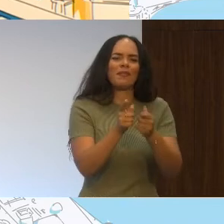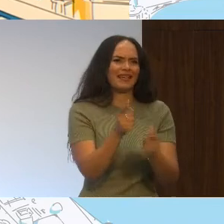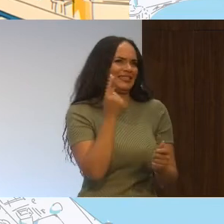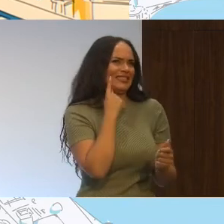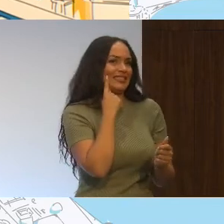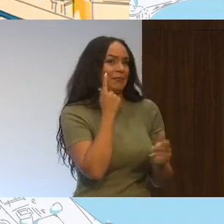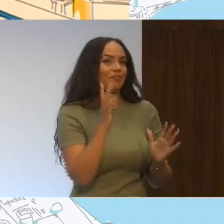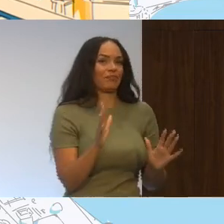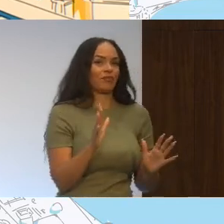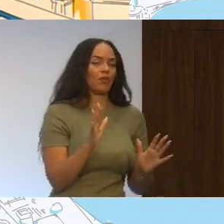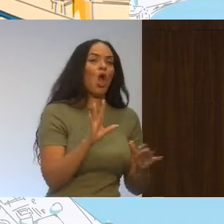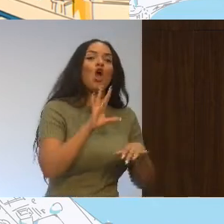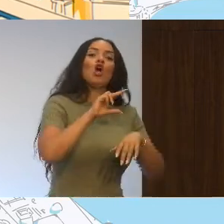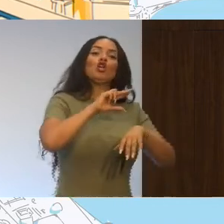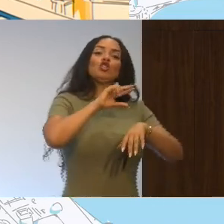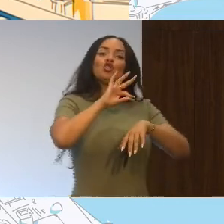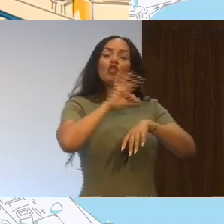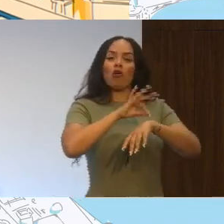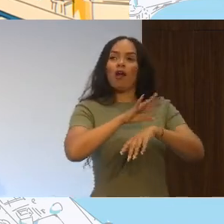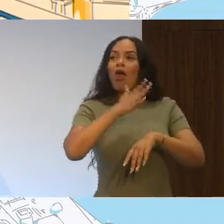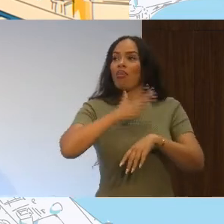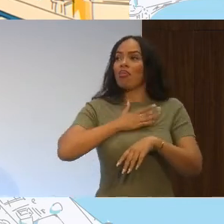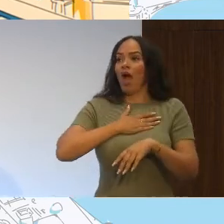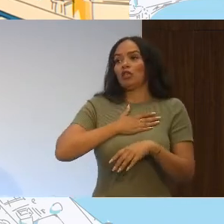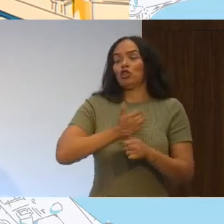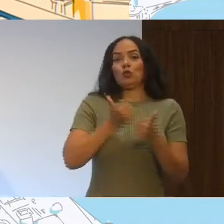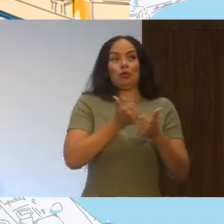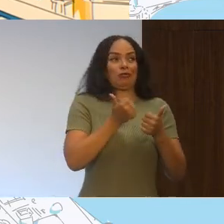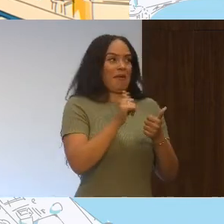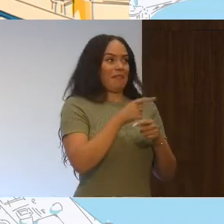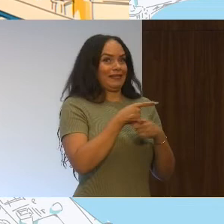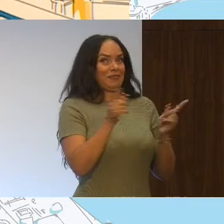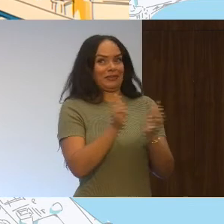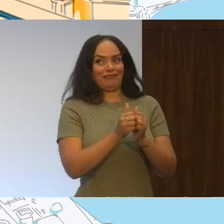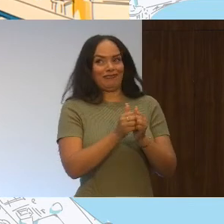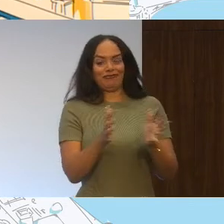I mean, that might not have struck you entirely in all the interactions you've had, but I think it's basically true.